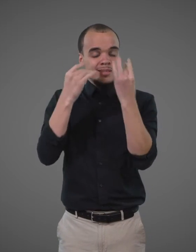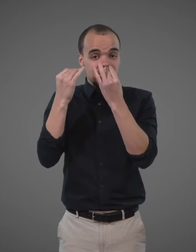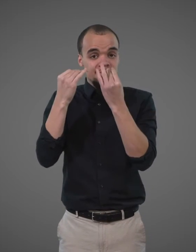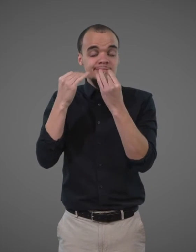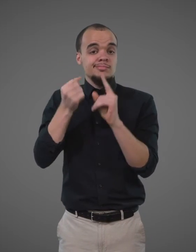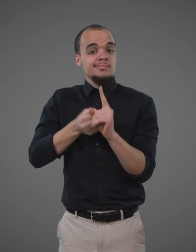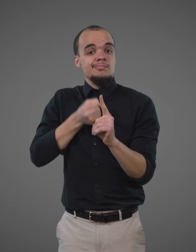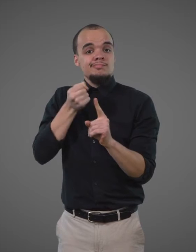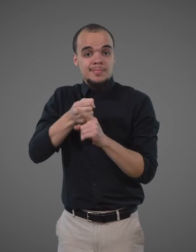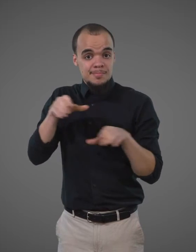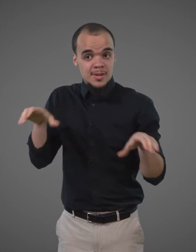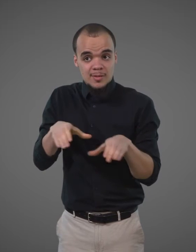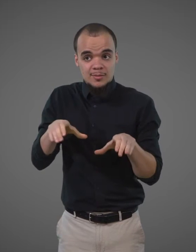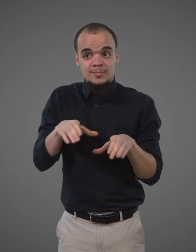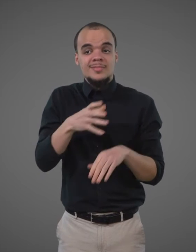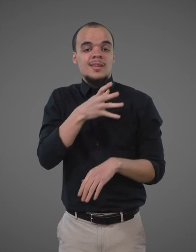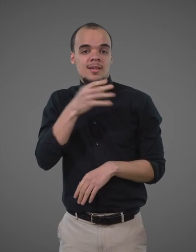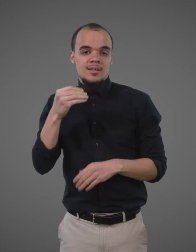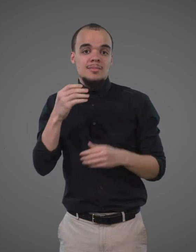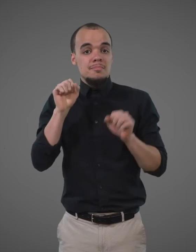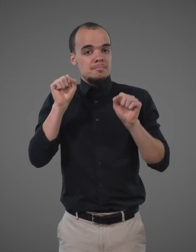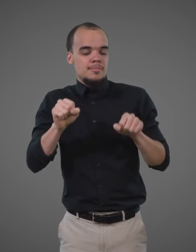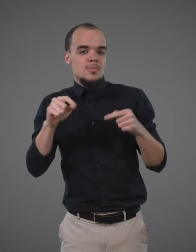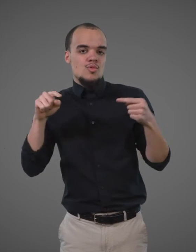It can hurt your body and your brain.